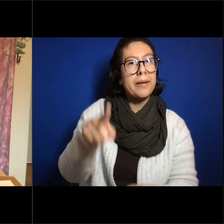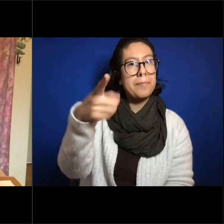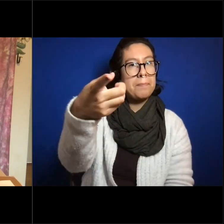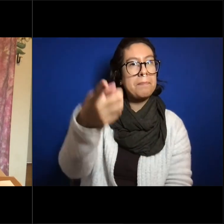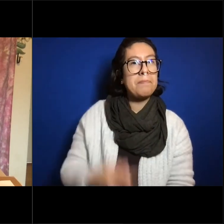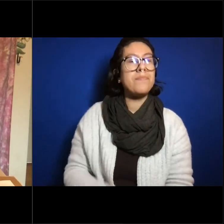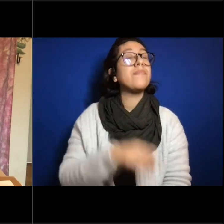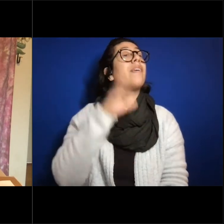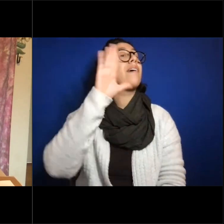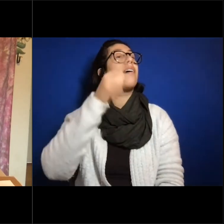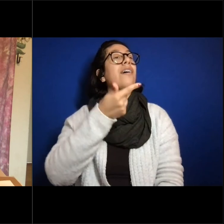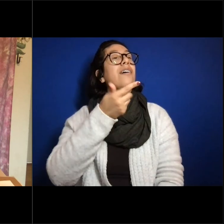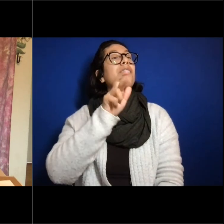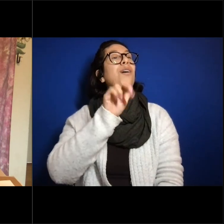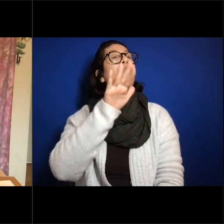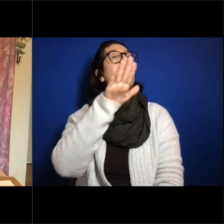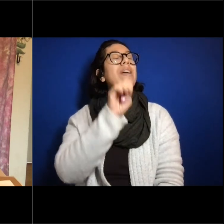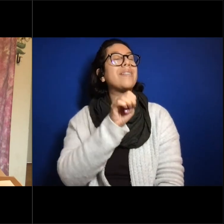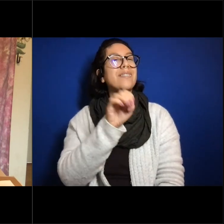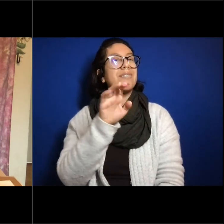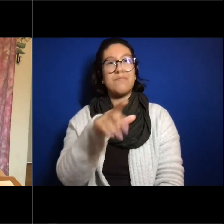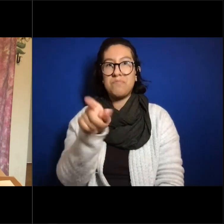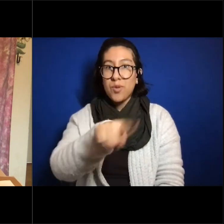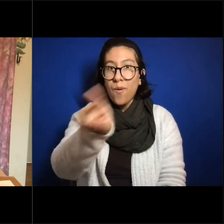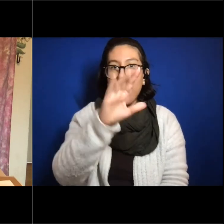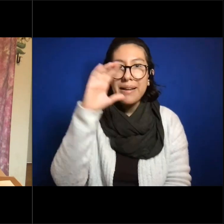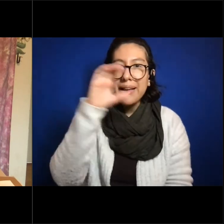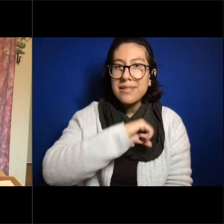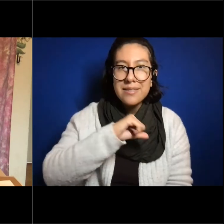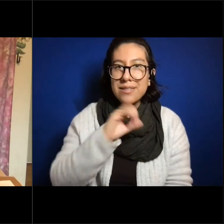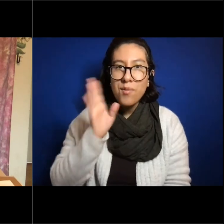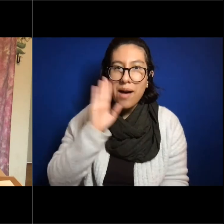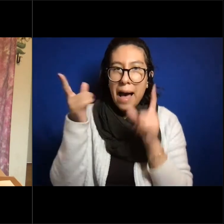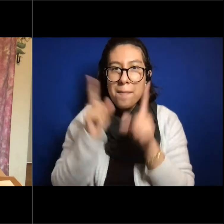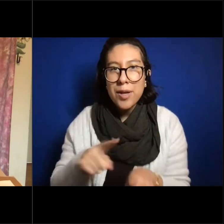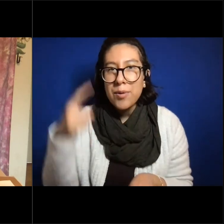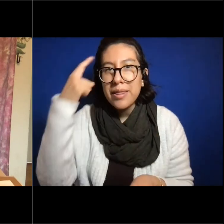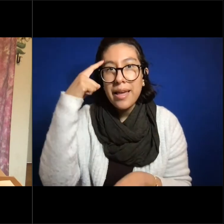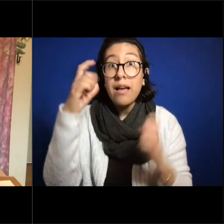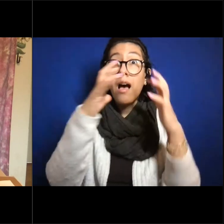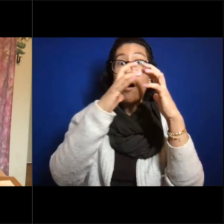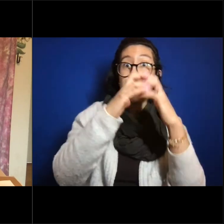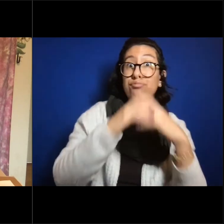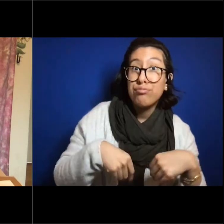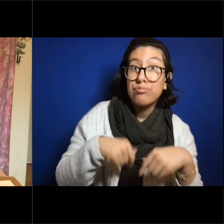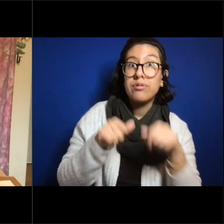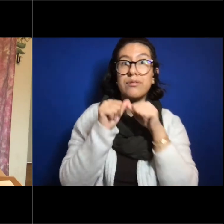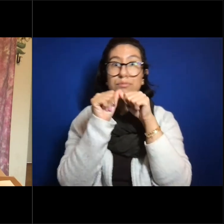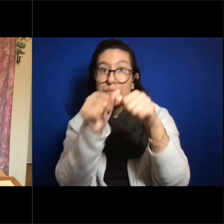[Grace] All right this is Grace, from the chat box. What's your guess as to what's going to happen when Kanesa turns the fan on? I think you can all guess, but go ahead